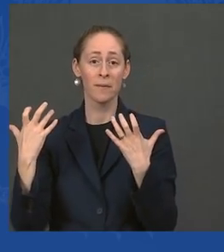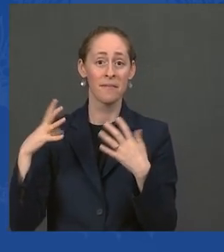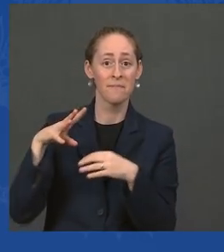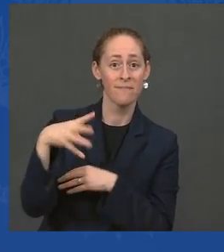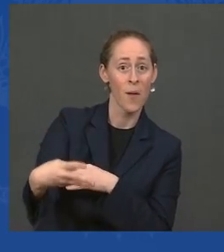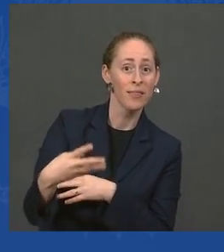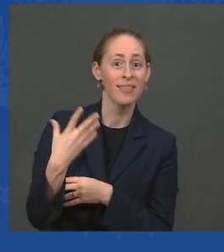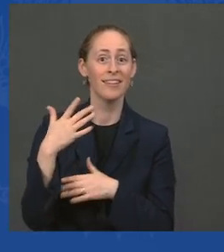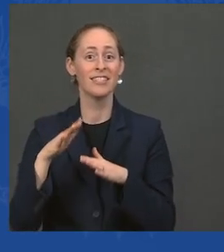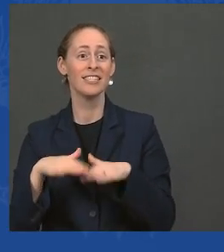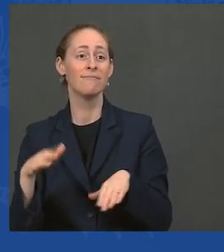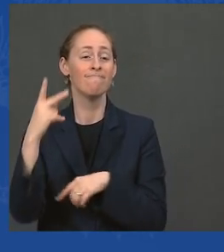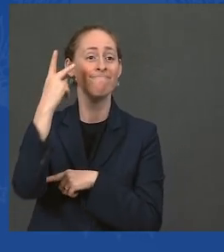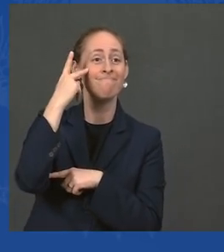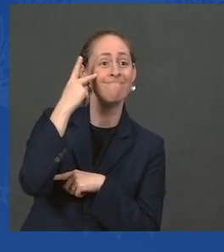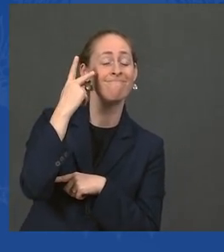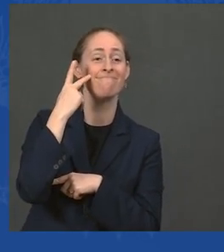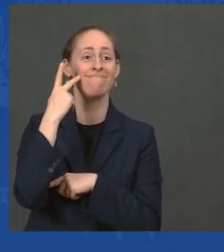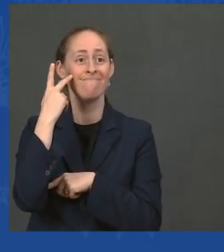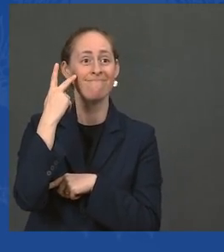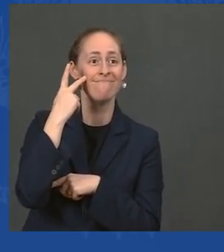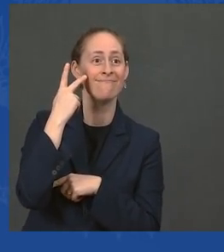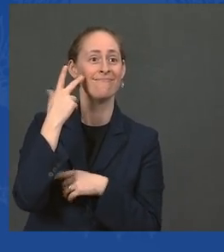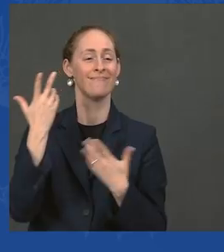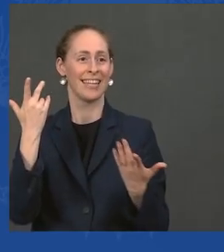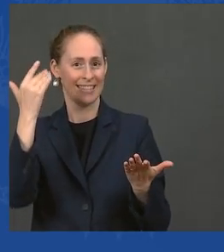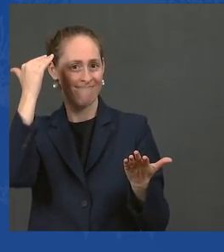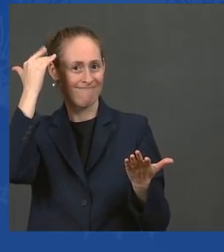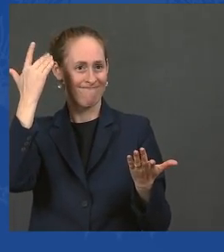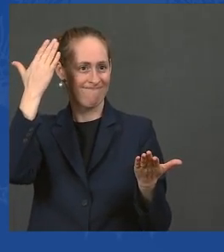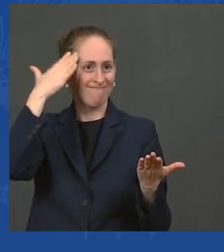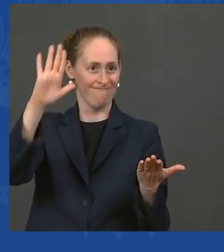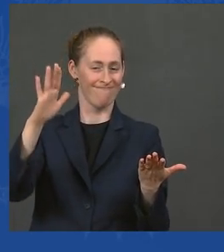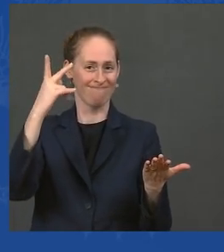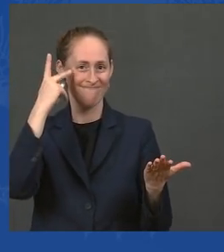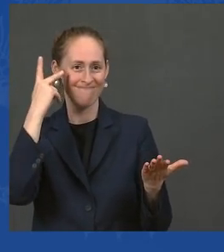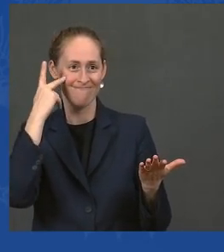I only get paid for the days I lace my boots up and go to work.